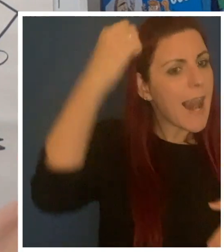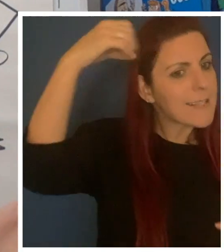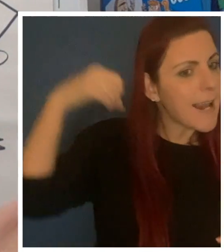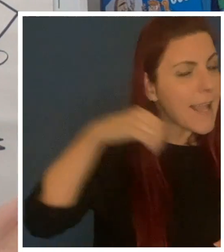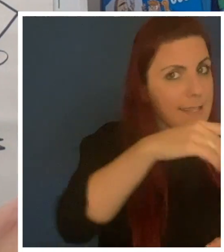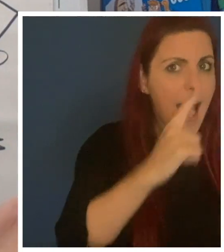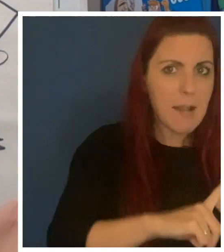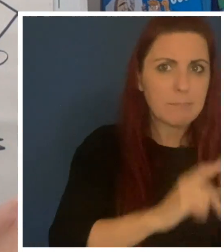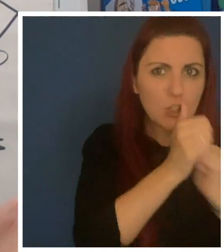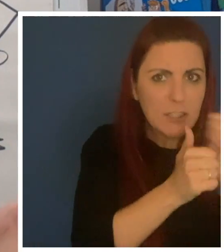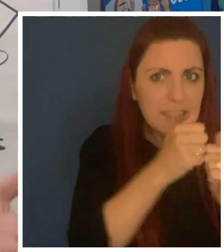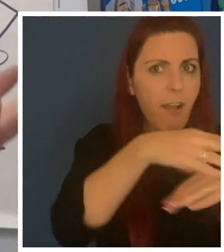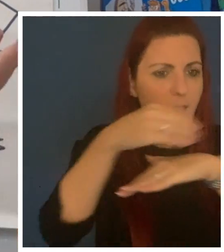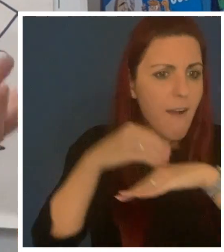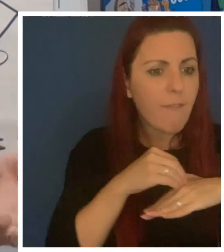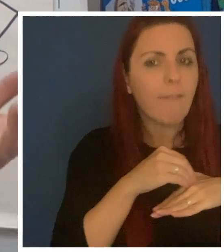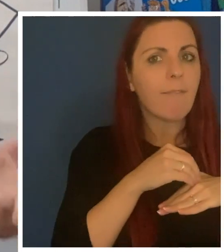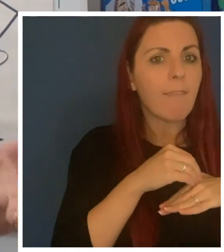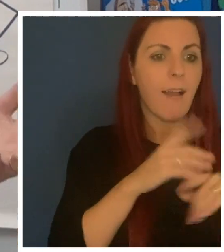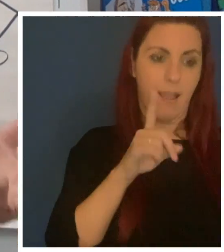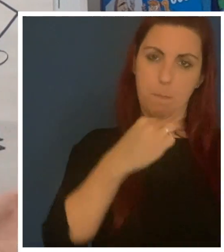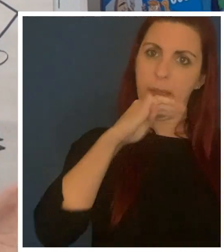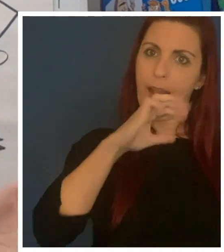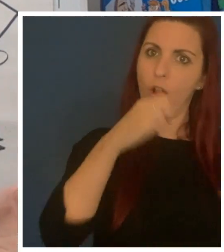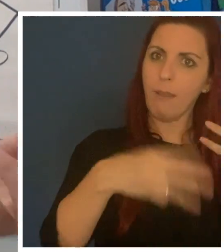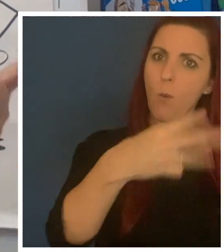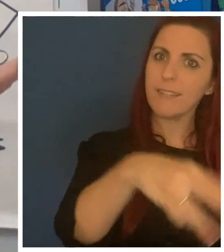appliances, apart from what they need, so they're not wasting energy,